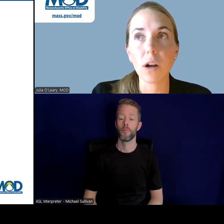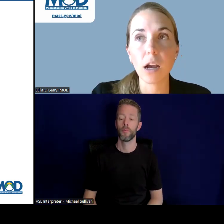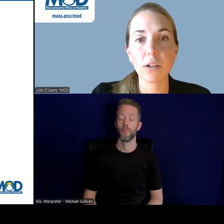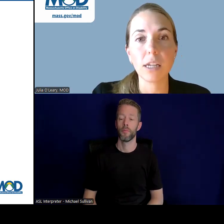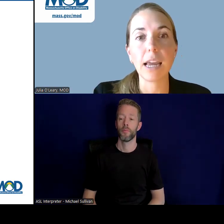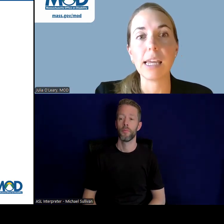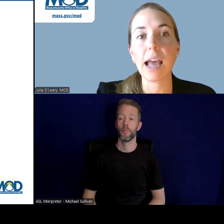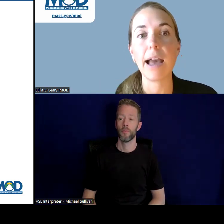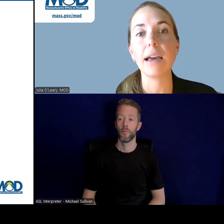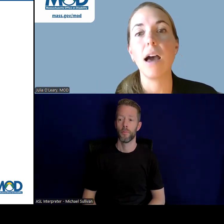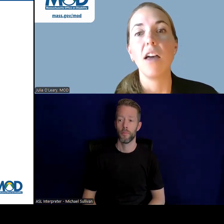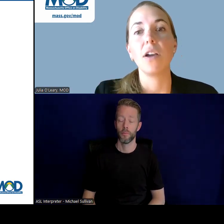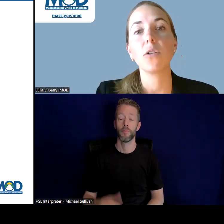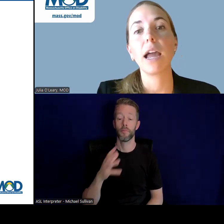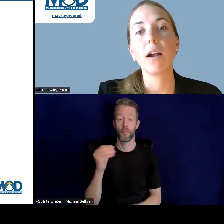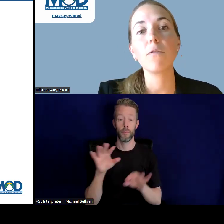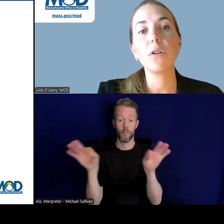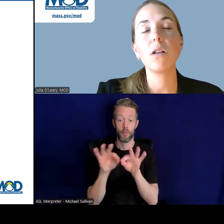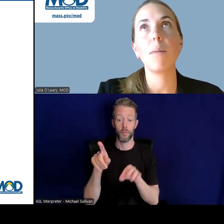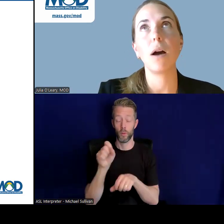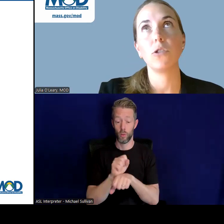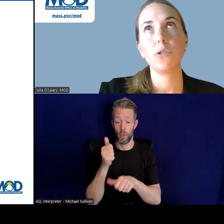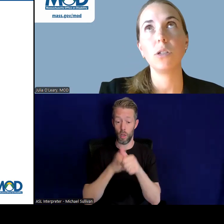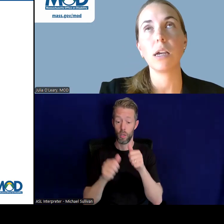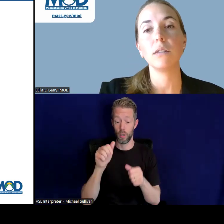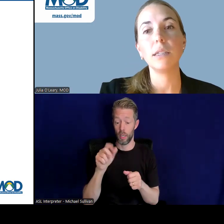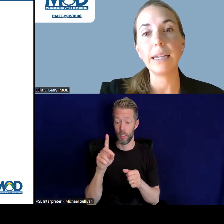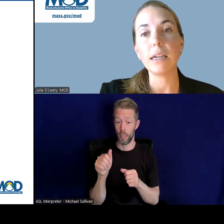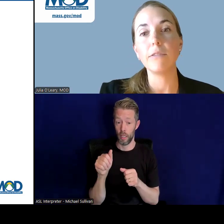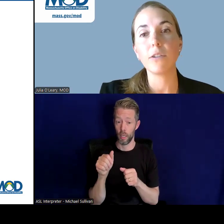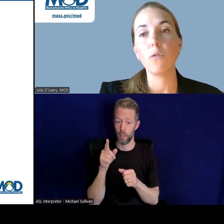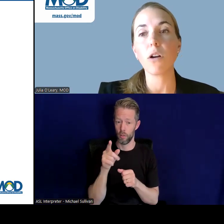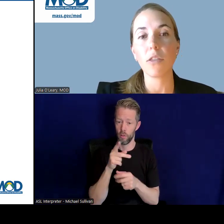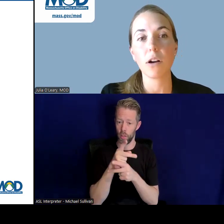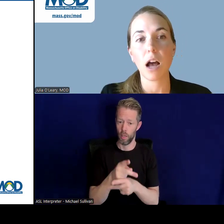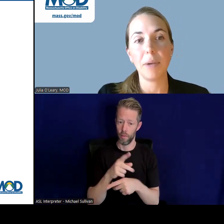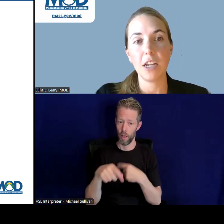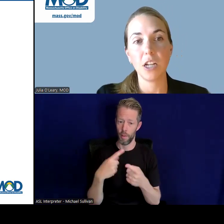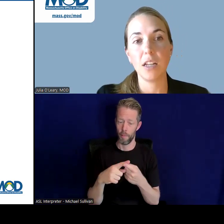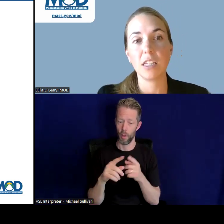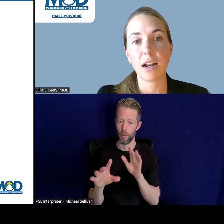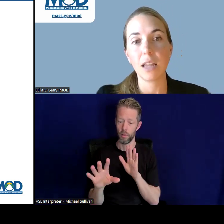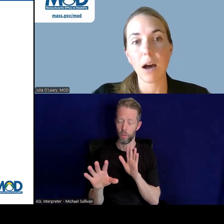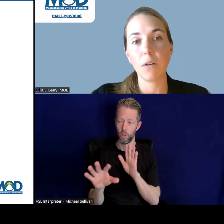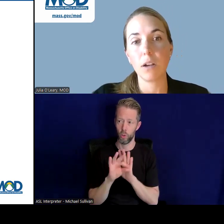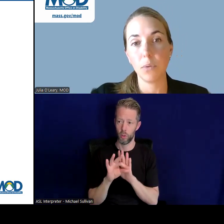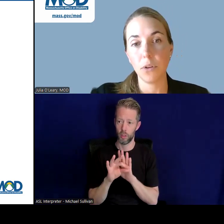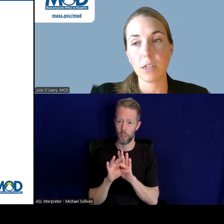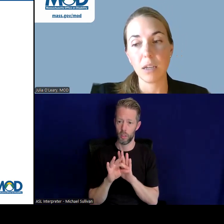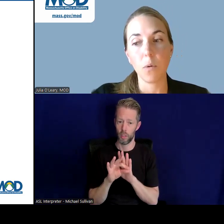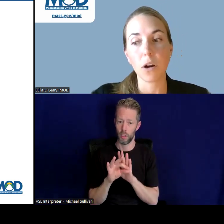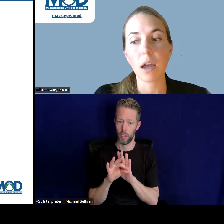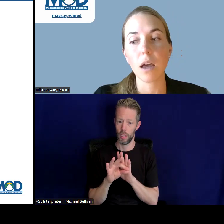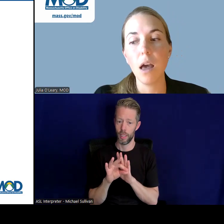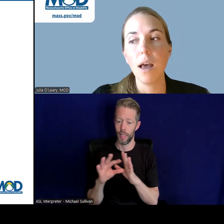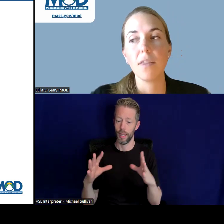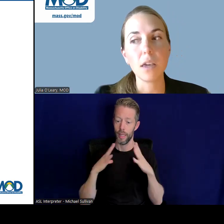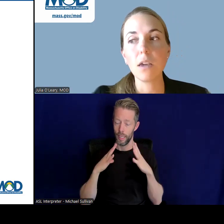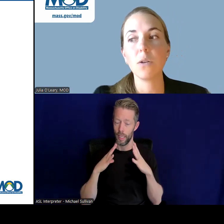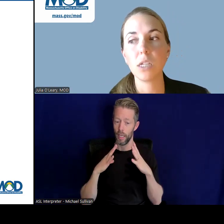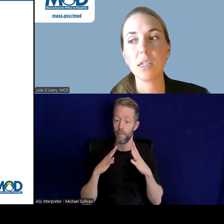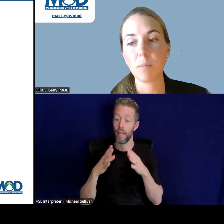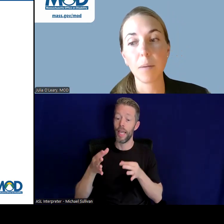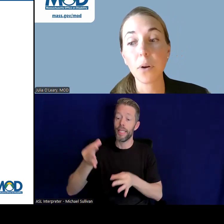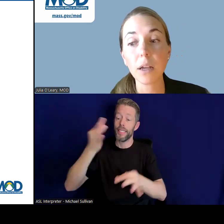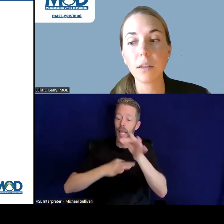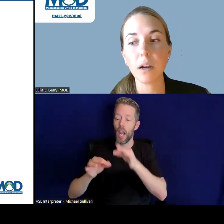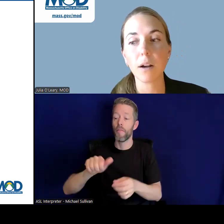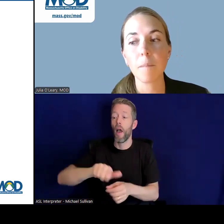And it's also important f you're working under the ADA, that you're careful about choosing leave over other accommodations that allow an employee to keep working.